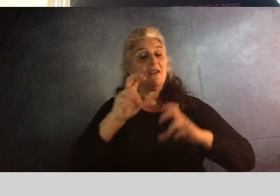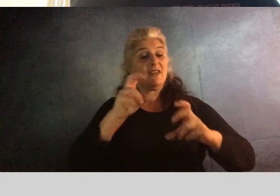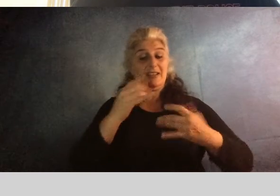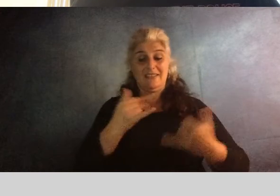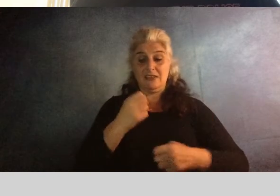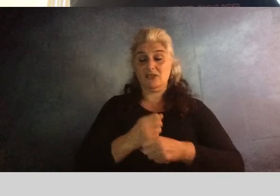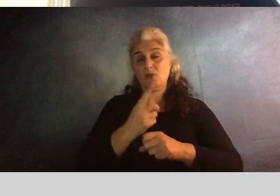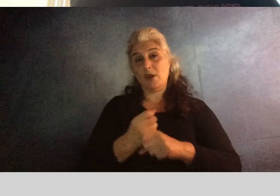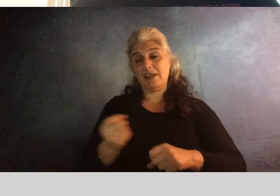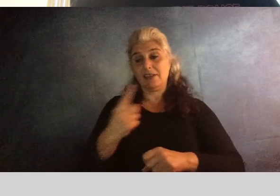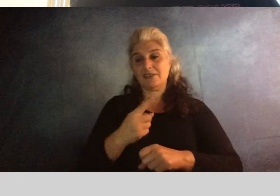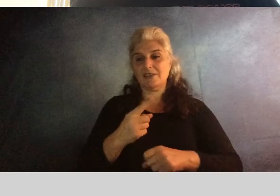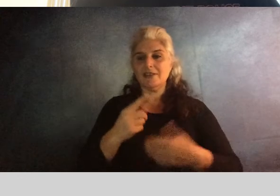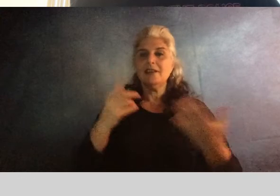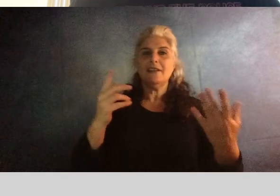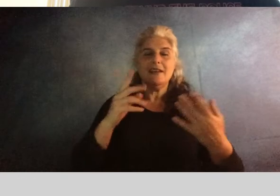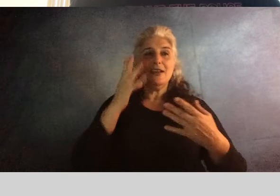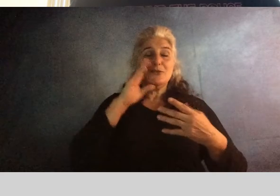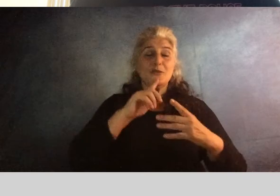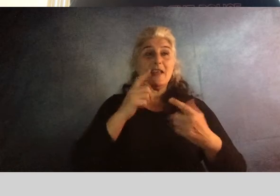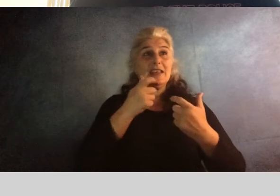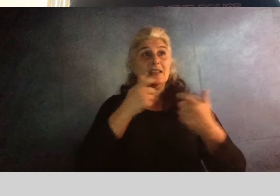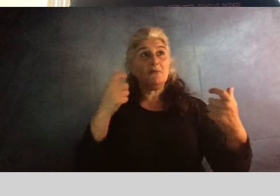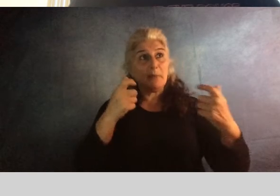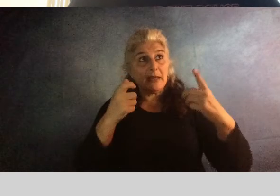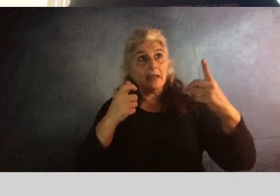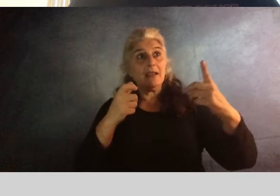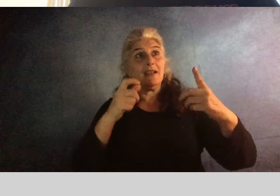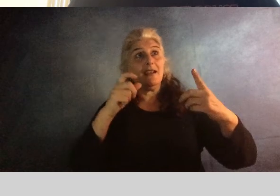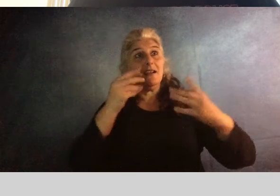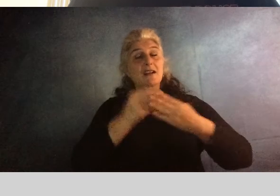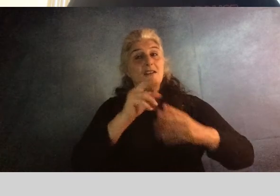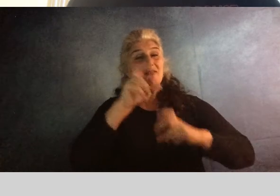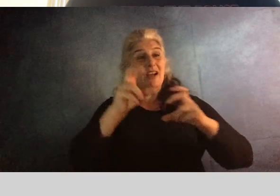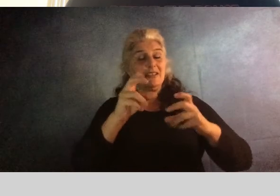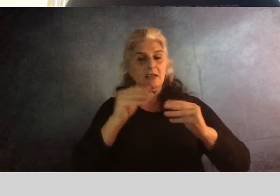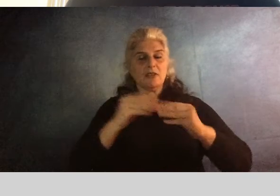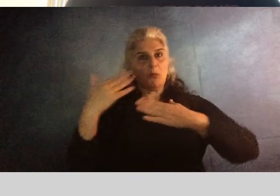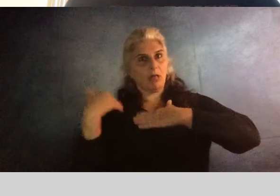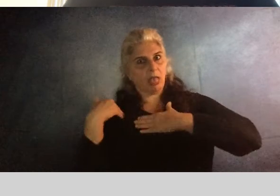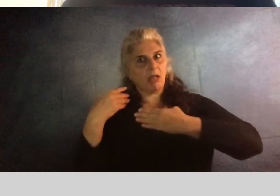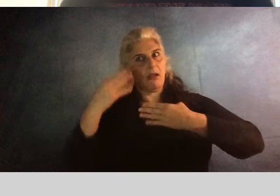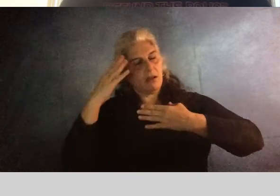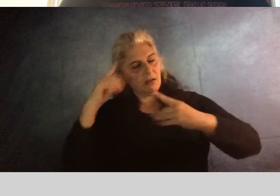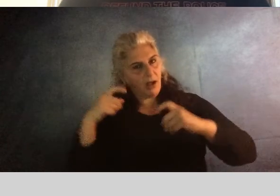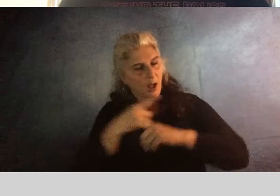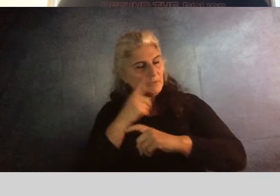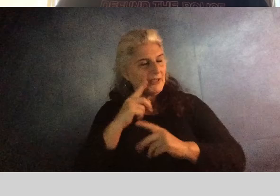As a coarse rule, the larger the funder, the more onerous the application requirements. With organizations that make smaller grants,